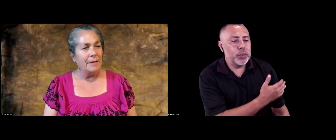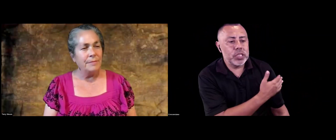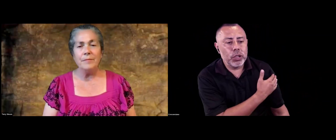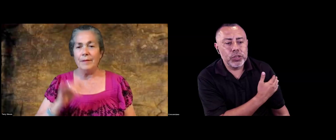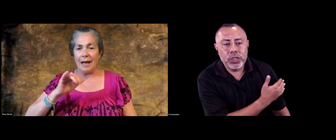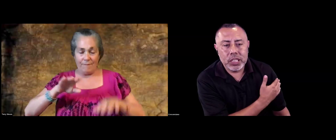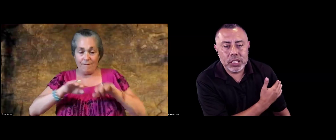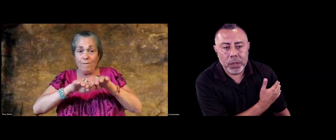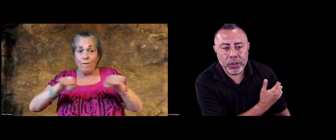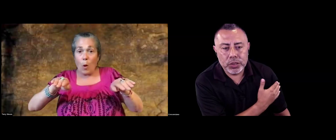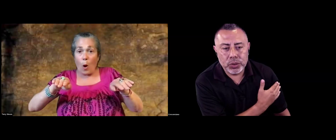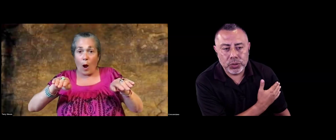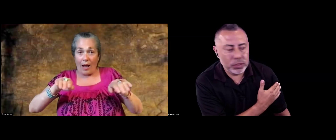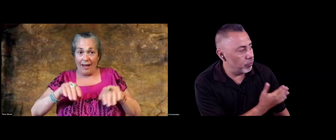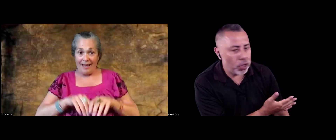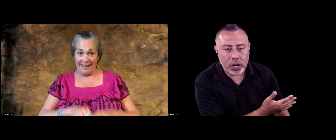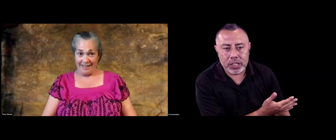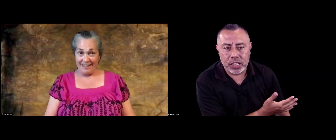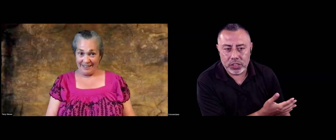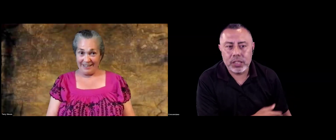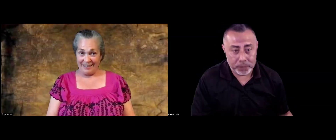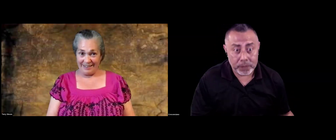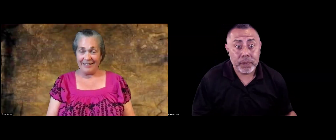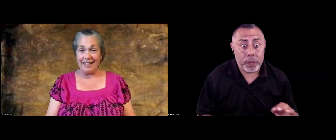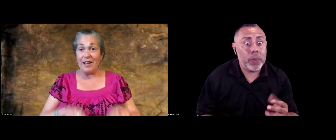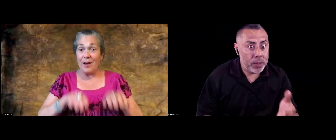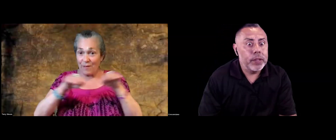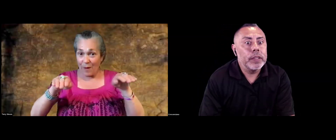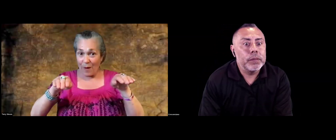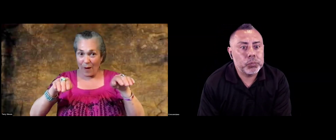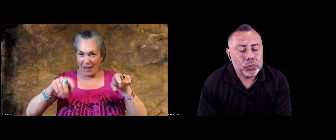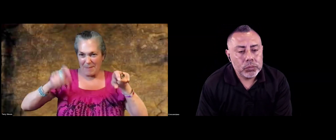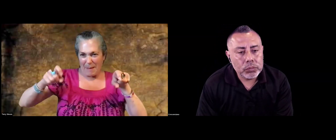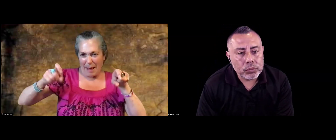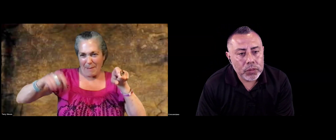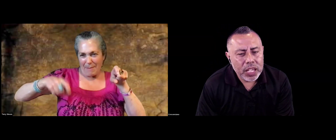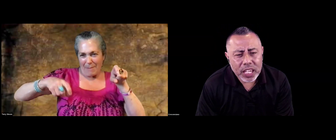If someone's closer, they can tap on our shoulder or our attention.